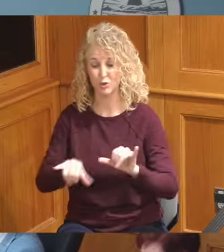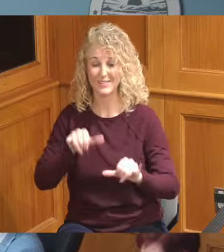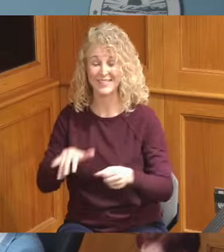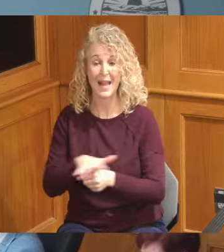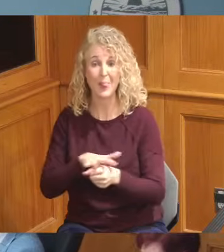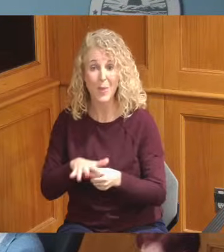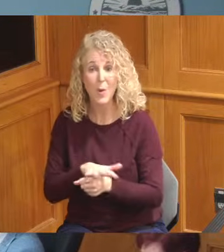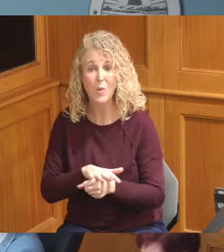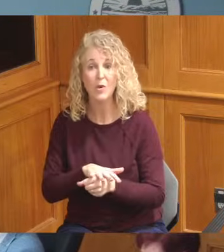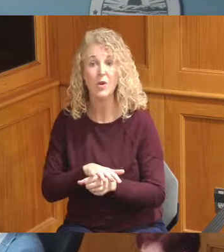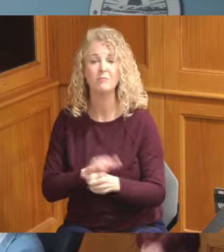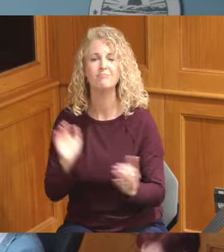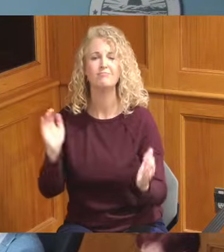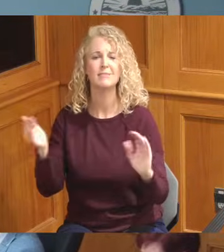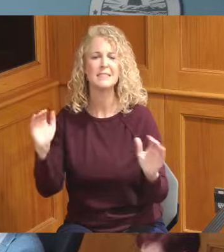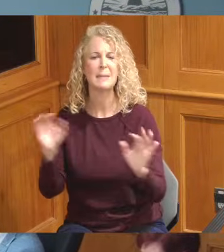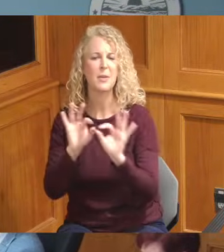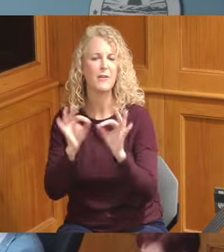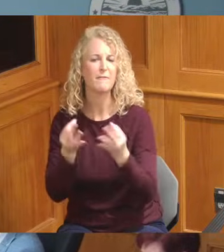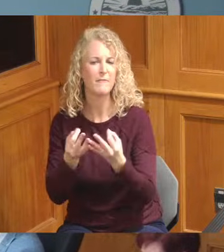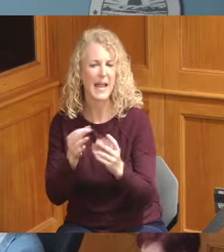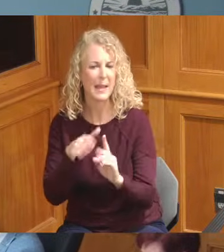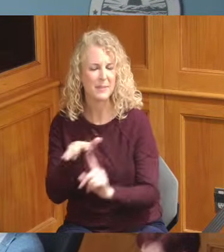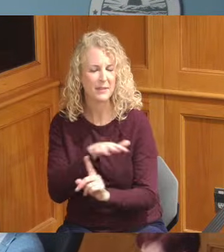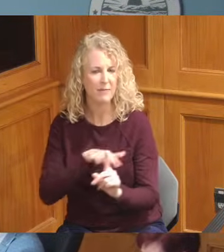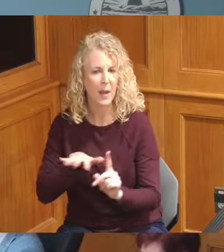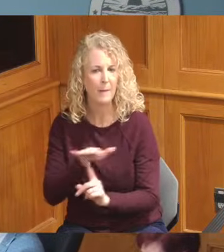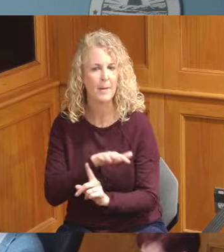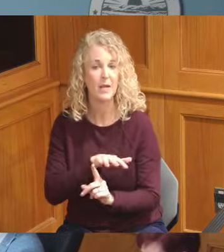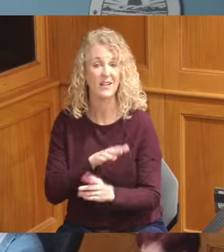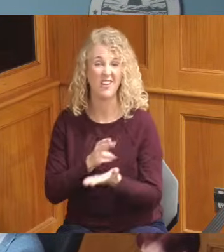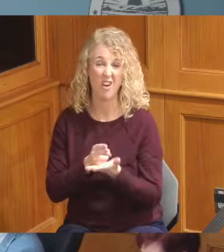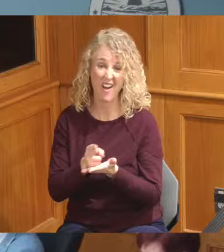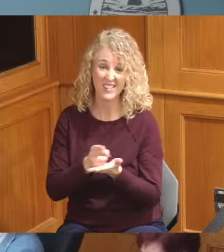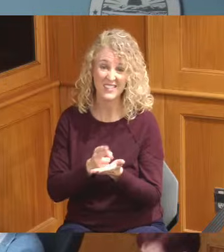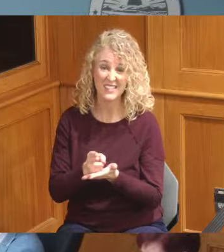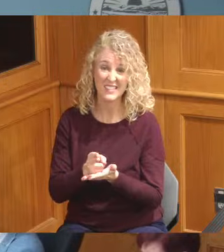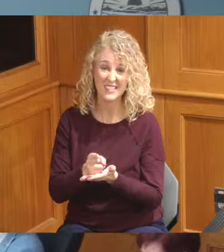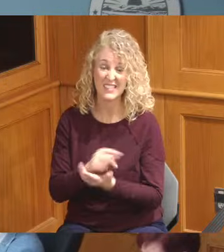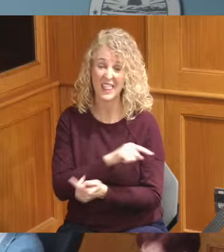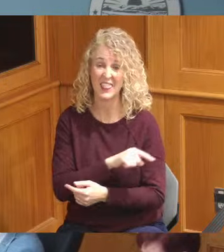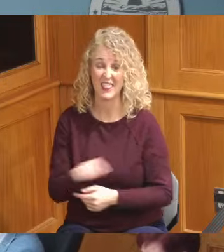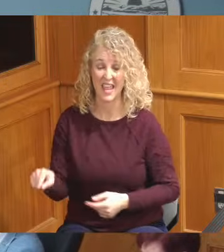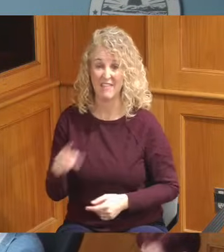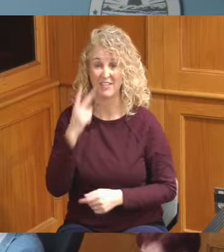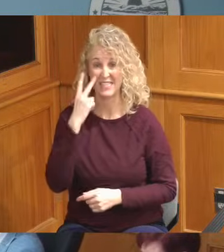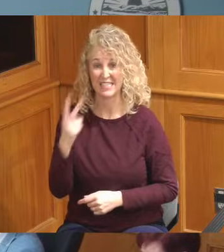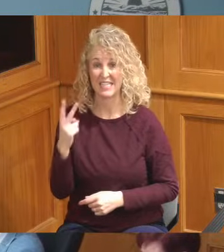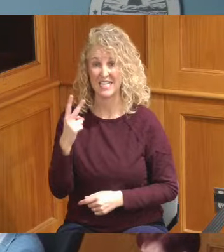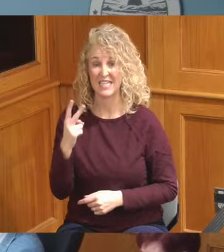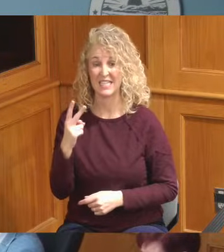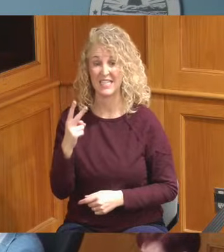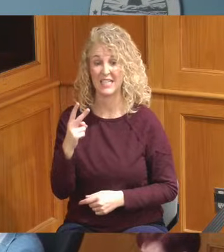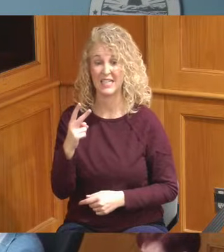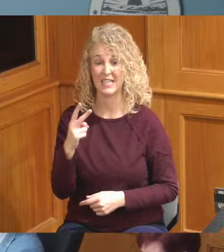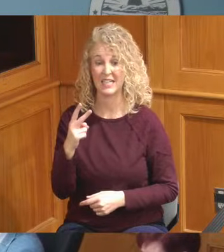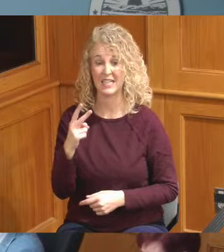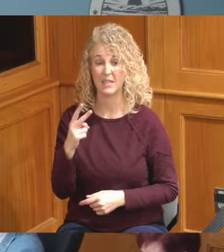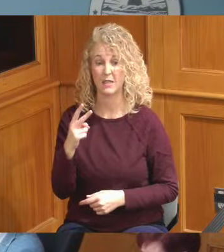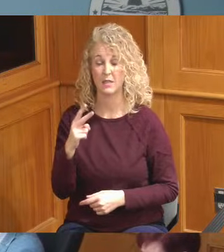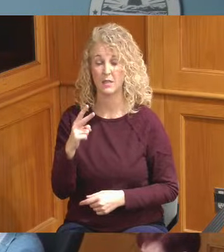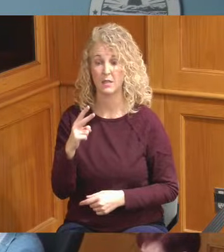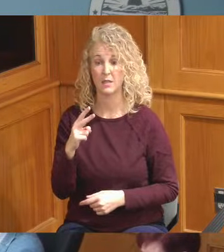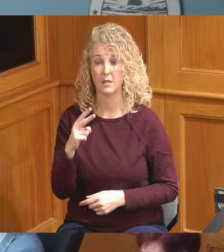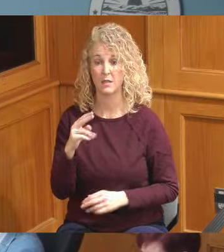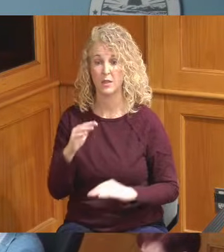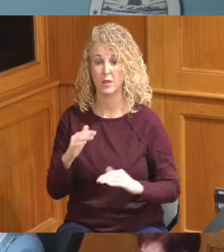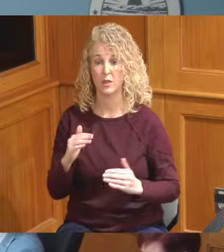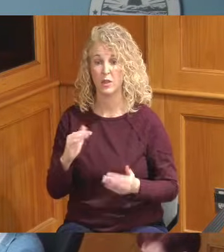family-like settings. And quite honestly, they've seen the less least increase with their rates of